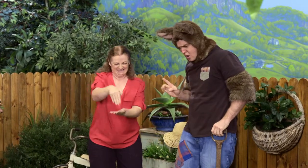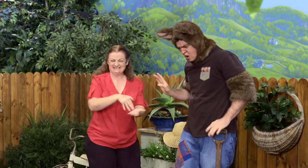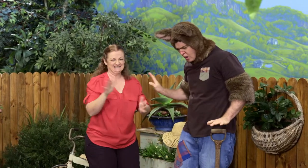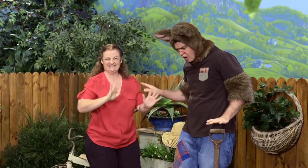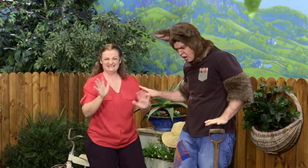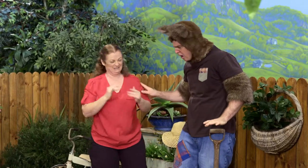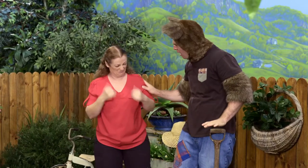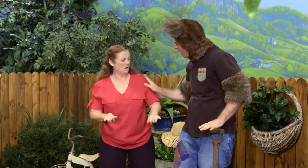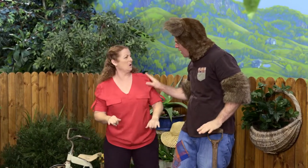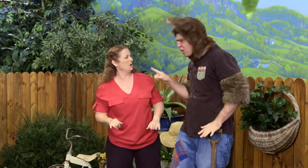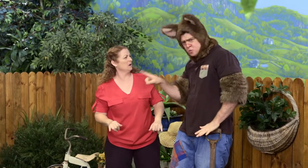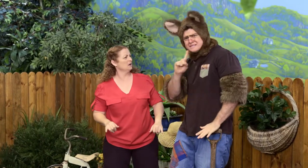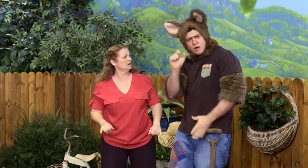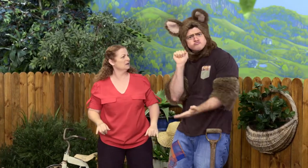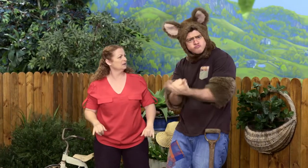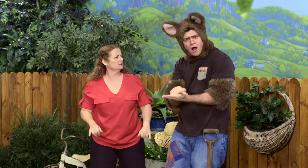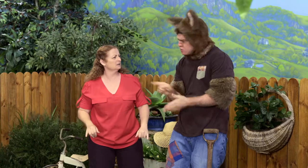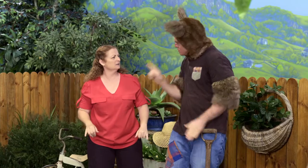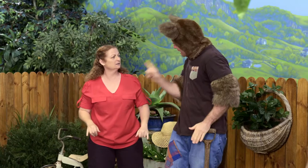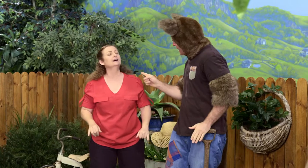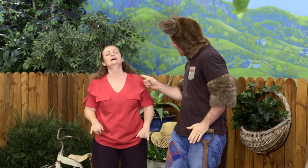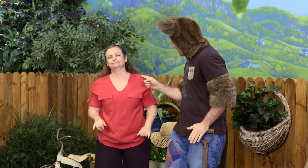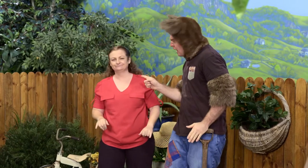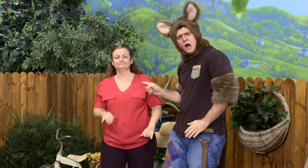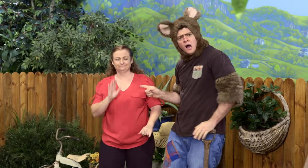You don't want to use the shovel. But you said it was the right tool.